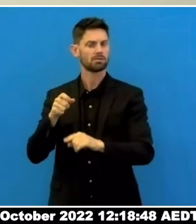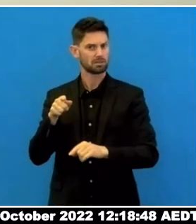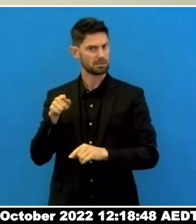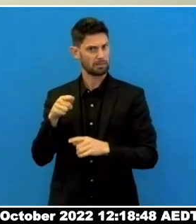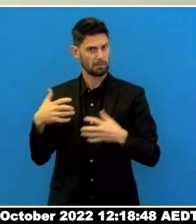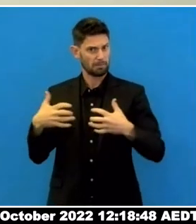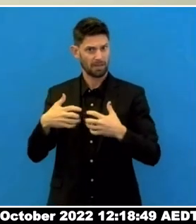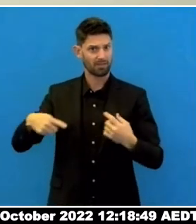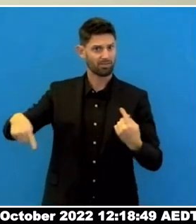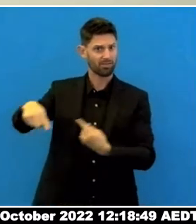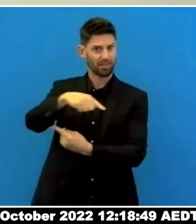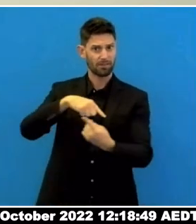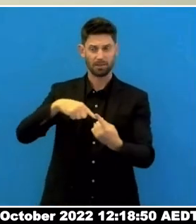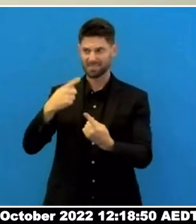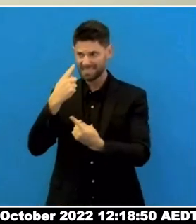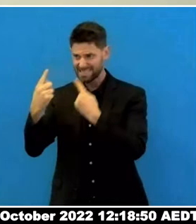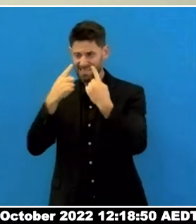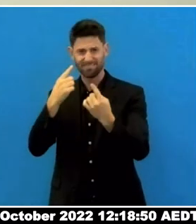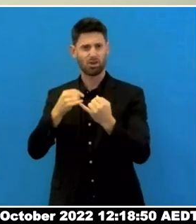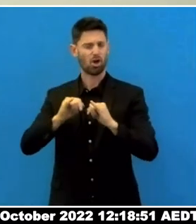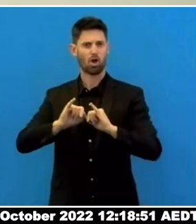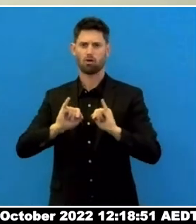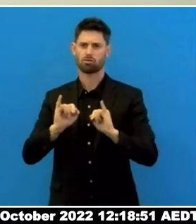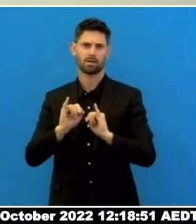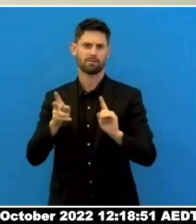to to very severe violence and loss.